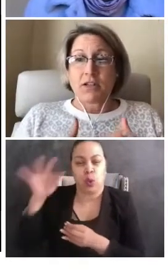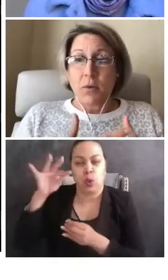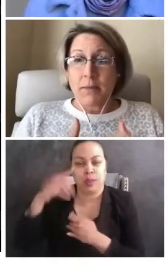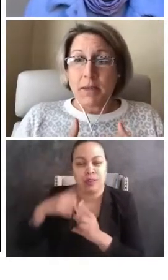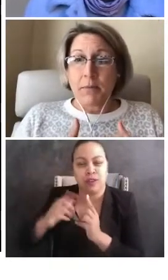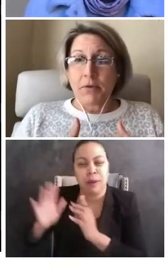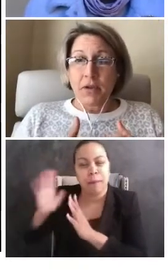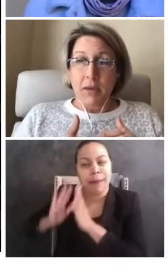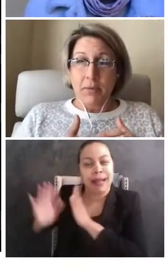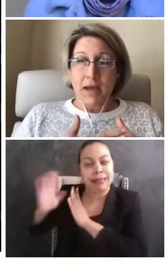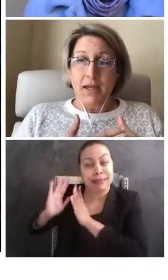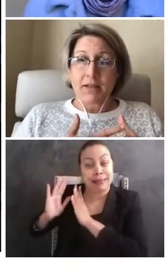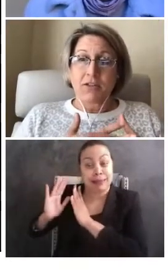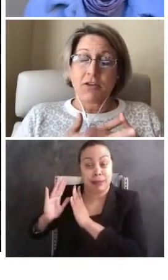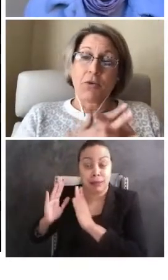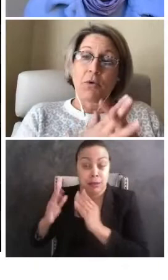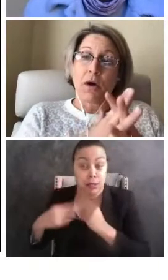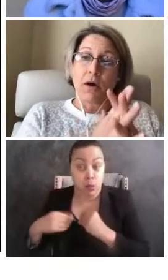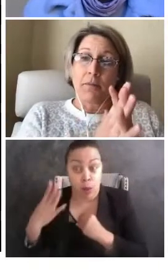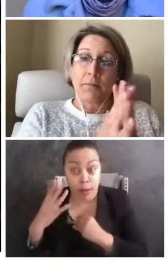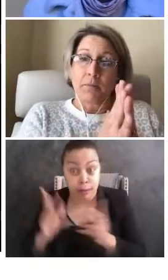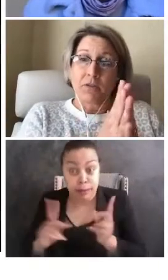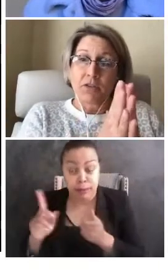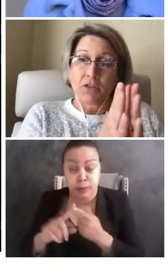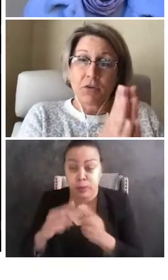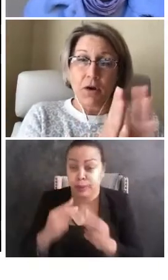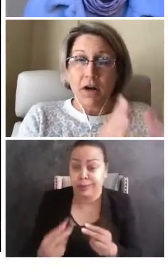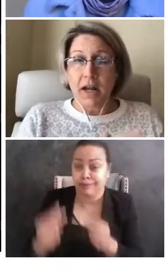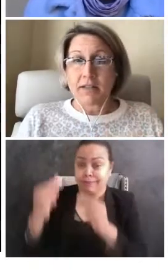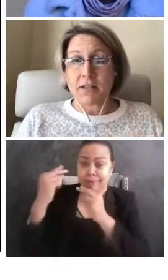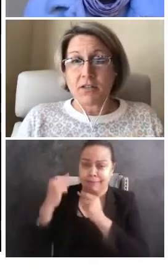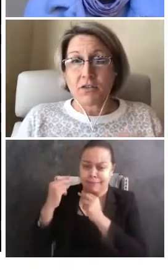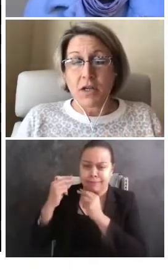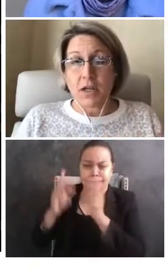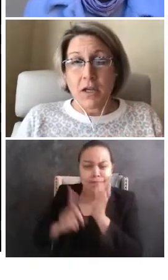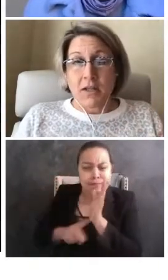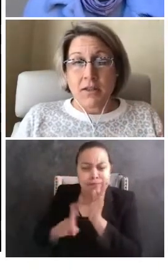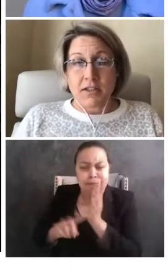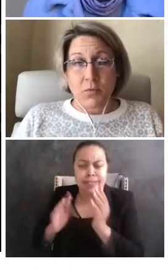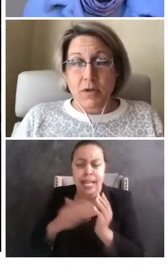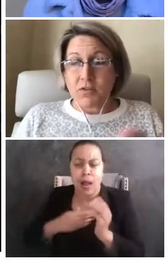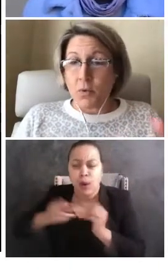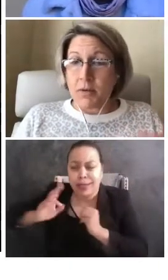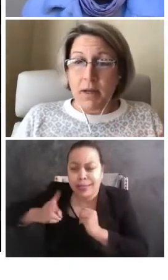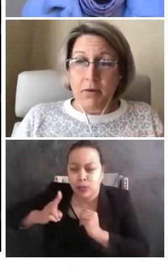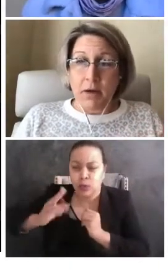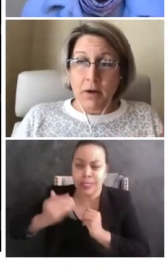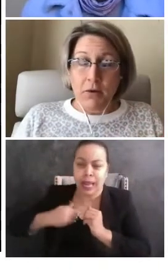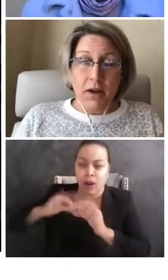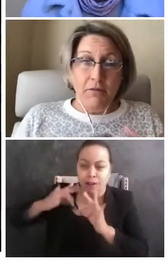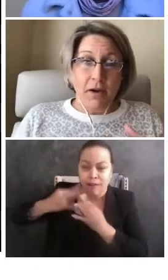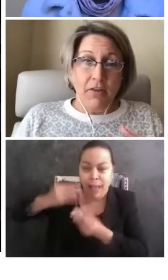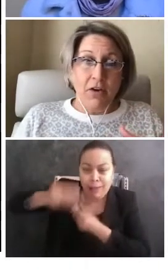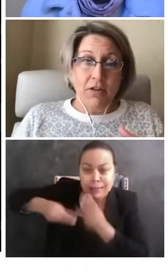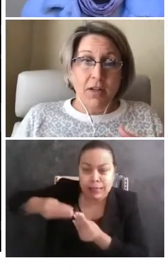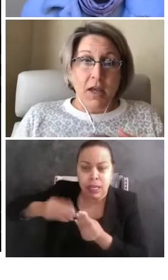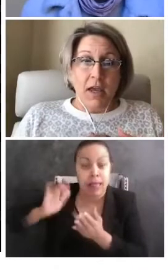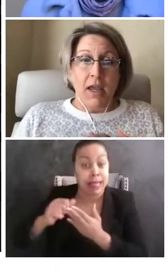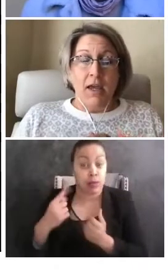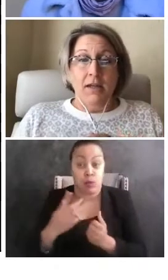As white people looking back to our ancestry, this was one of my great-great-grandfathers,